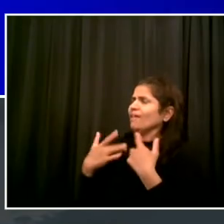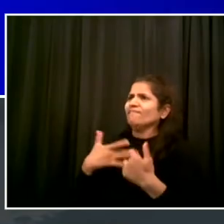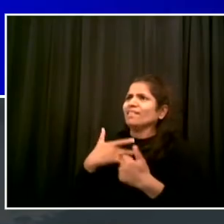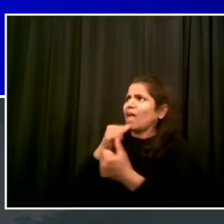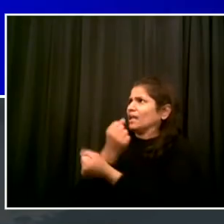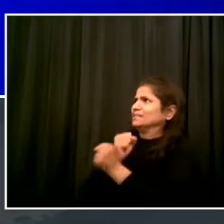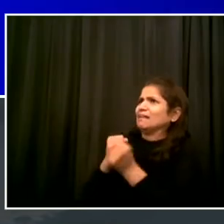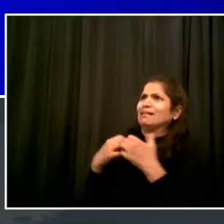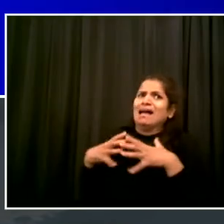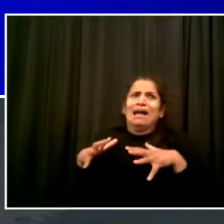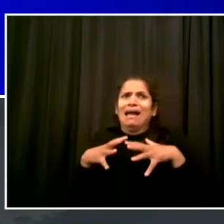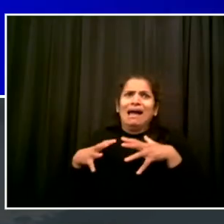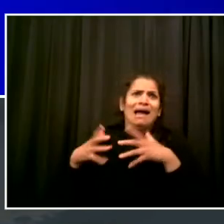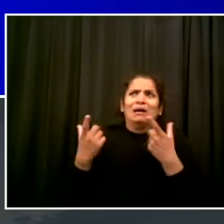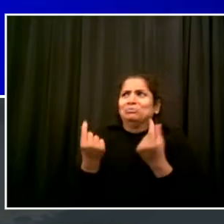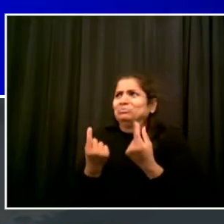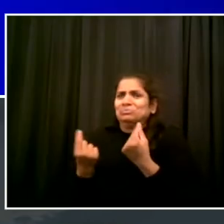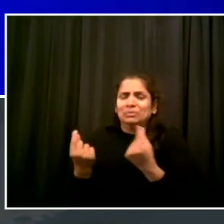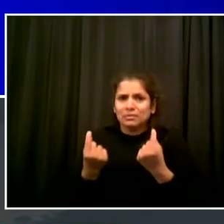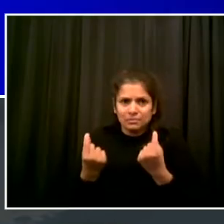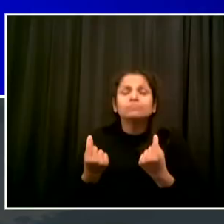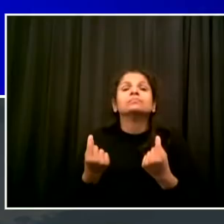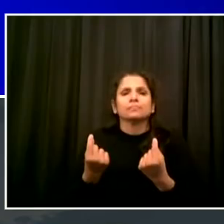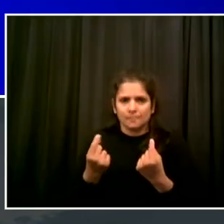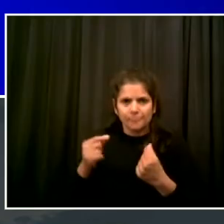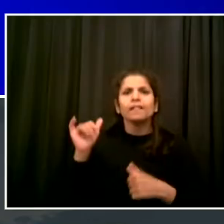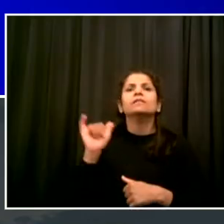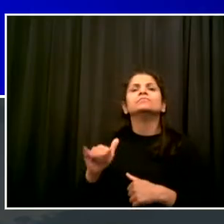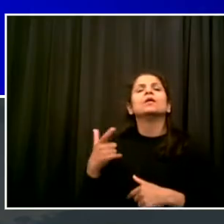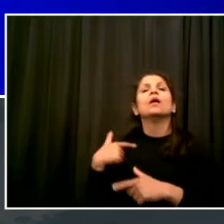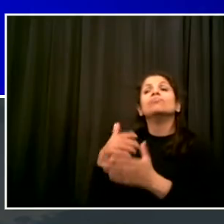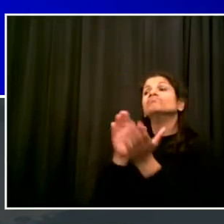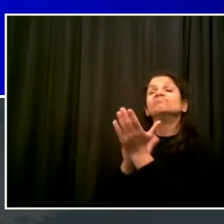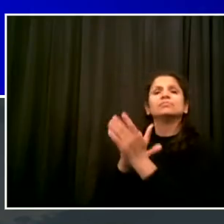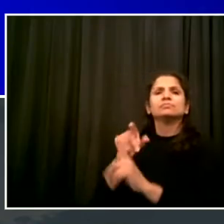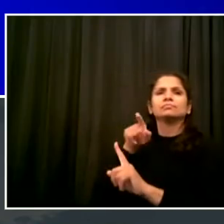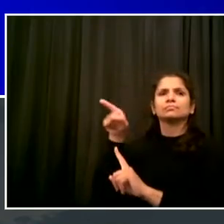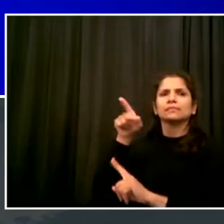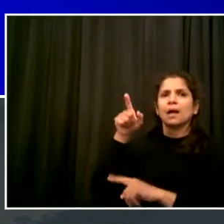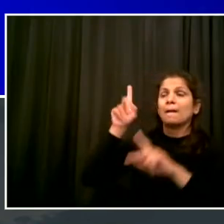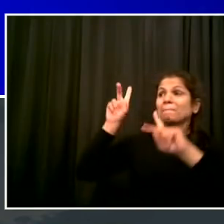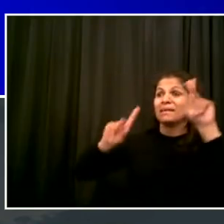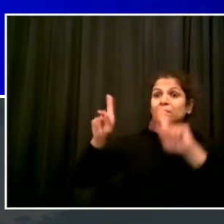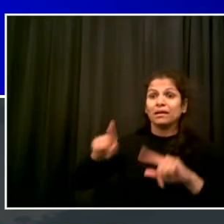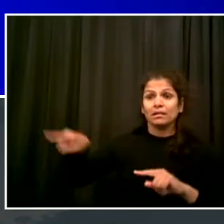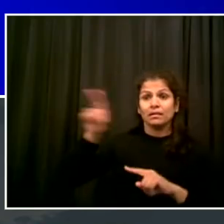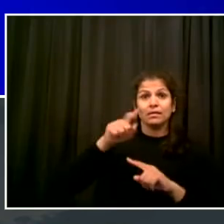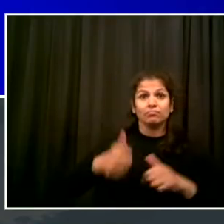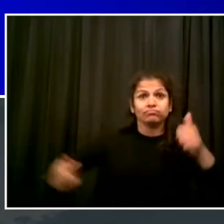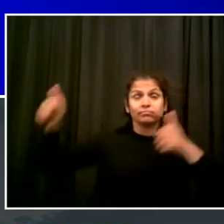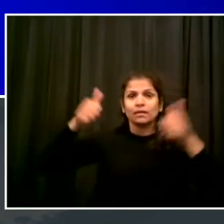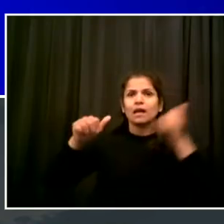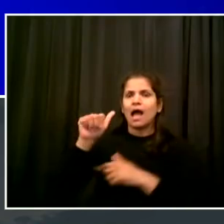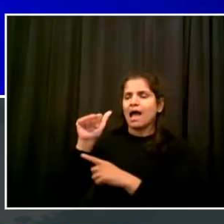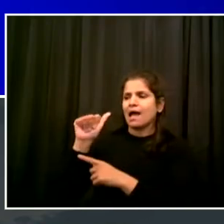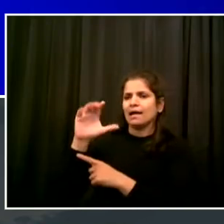THEIR OWN HOME. I WANT TO HIGHLIGHT THE WORKERS THAT